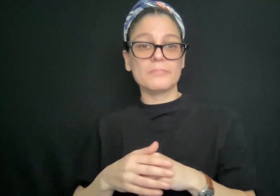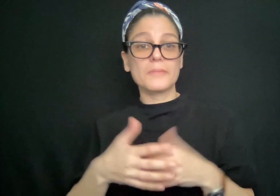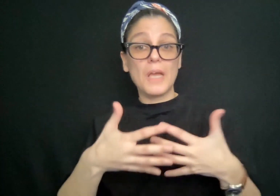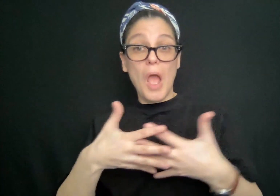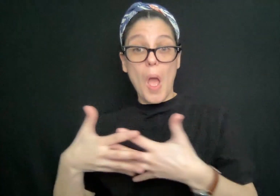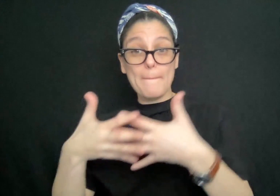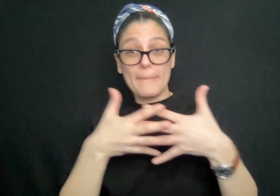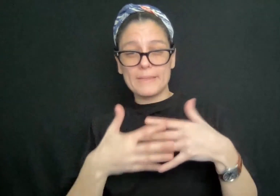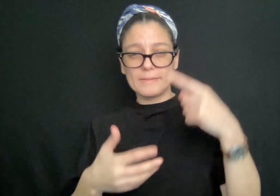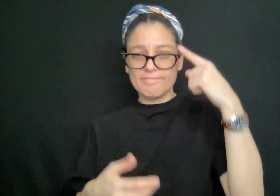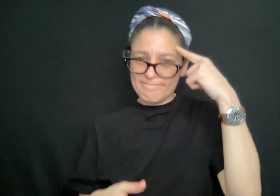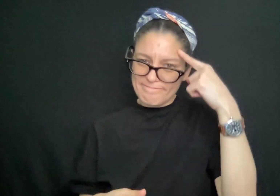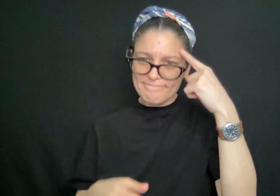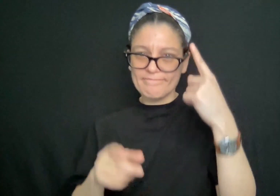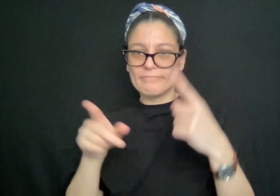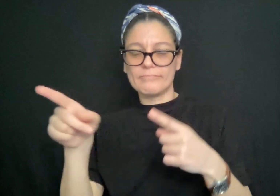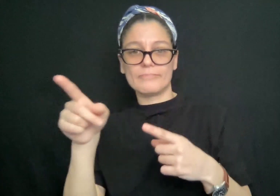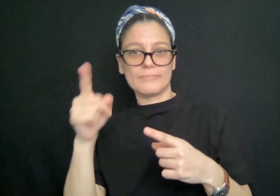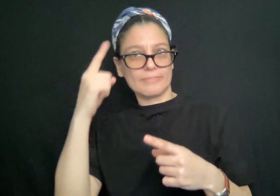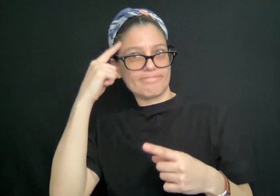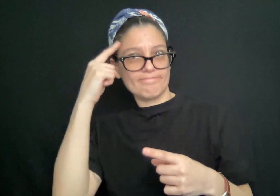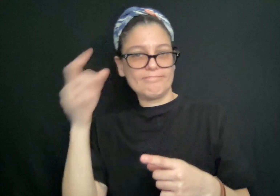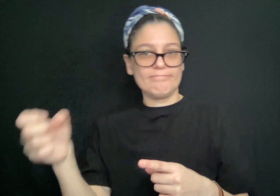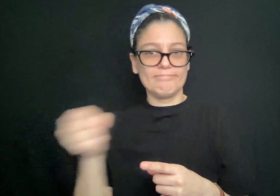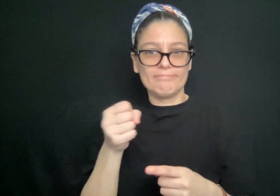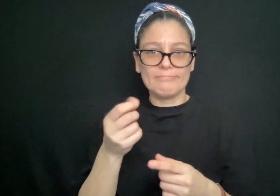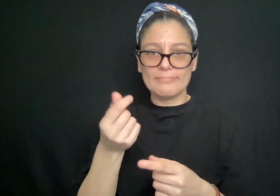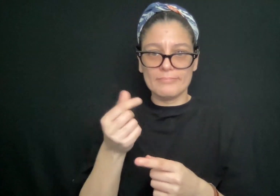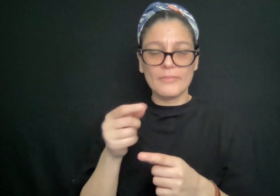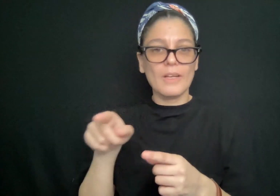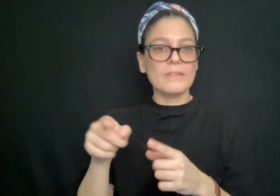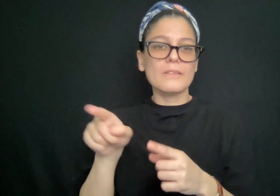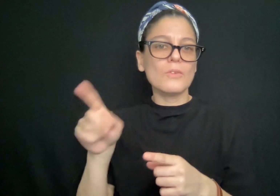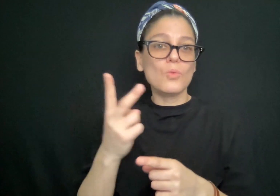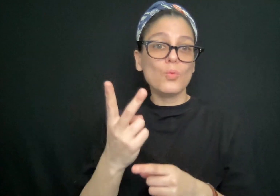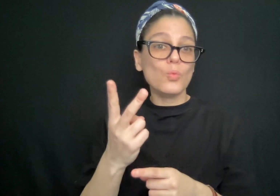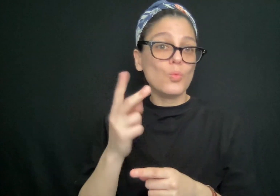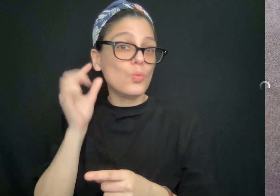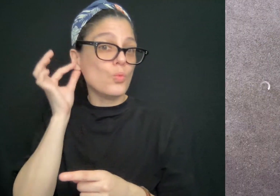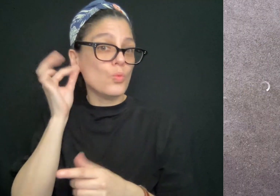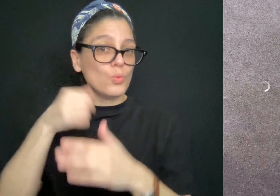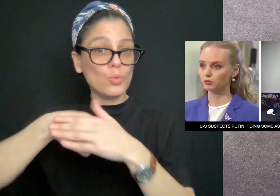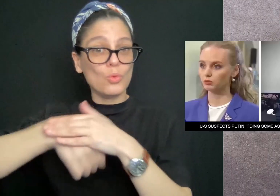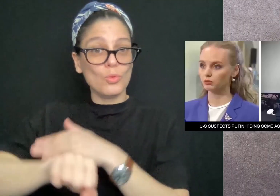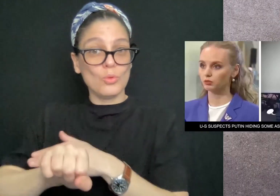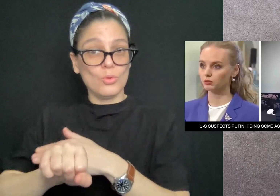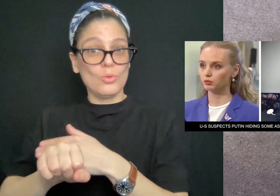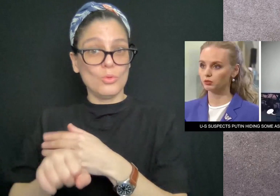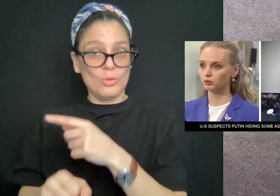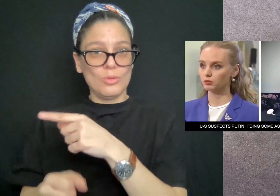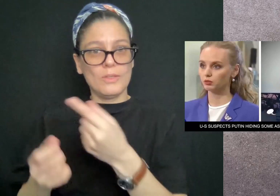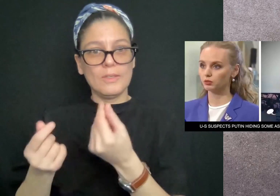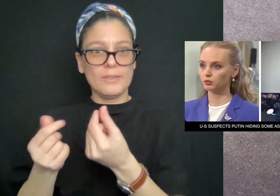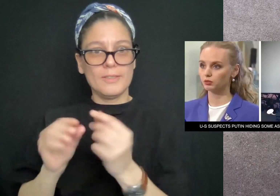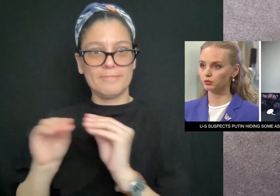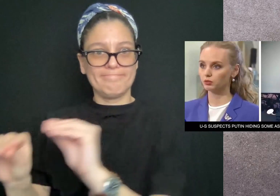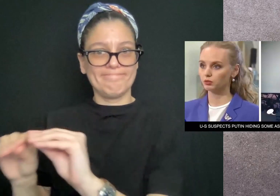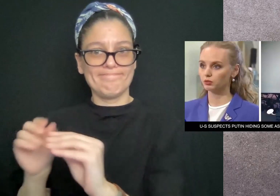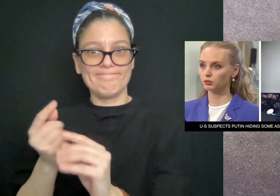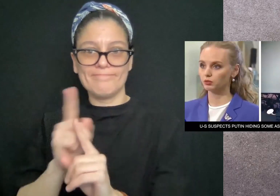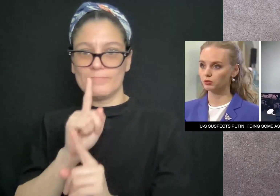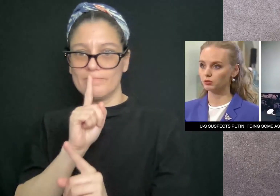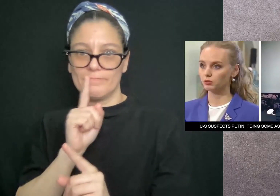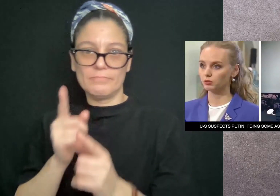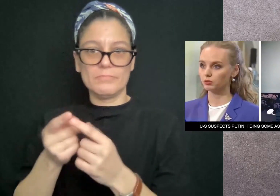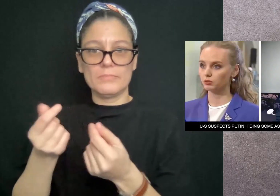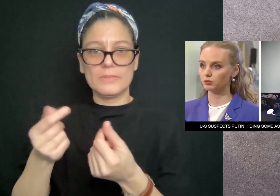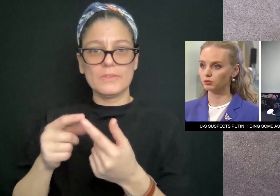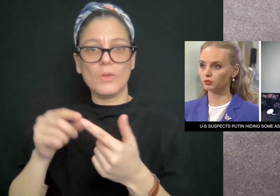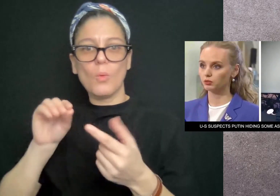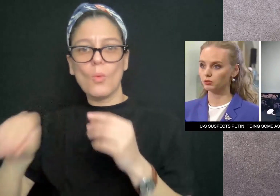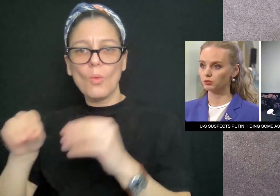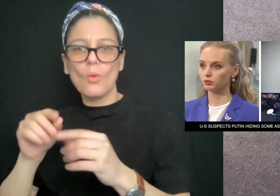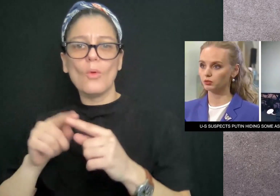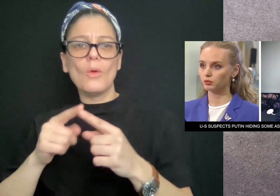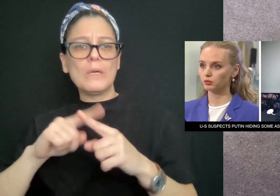assets with family members and others and the US believes he is using his adult daughters